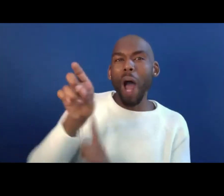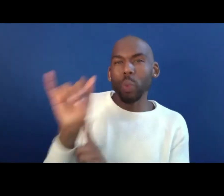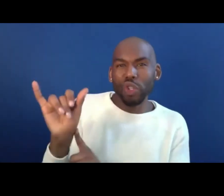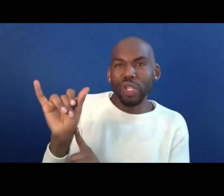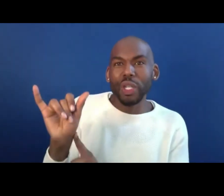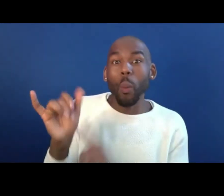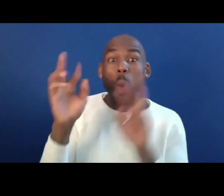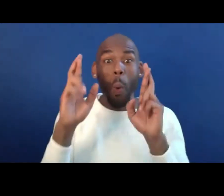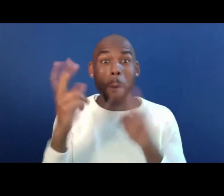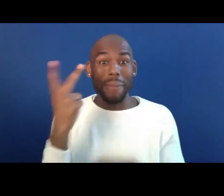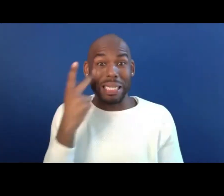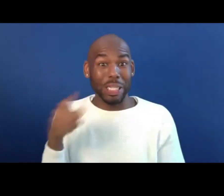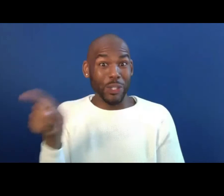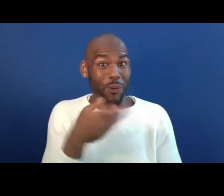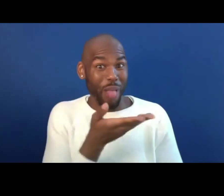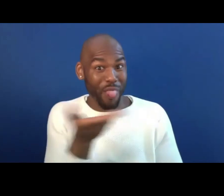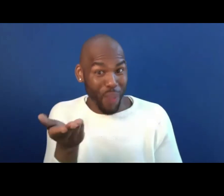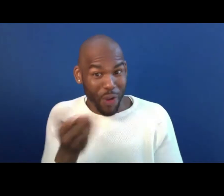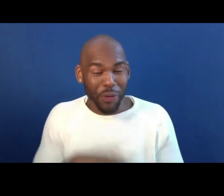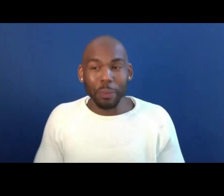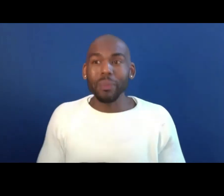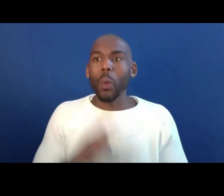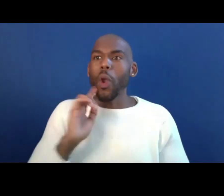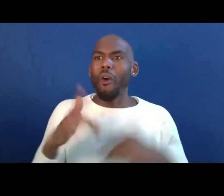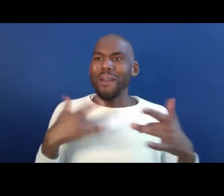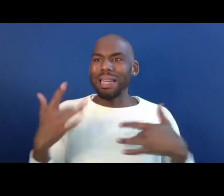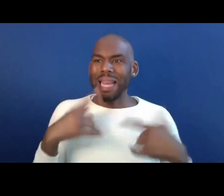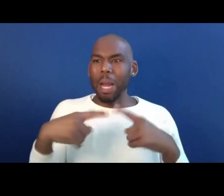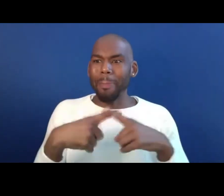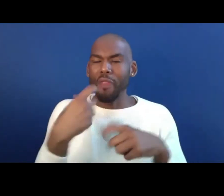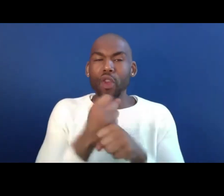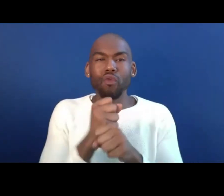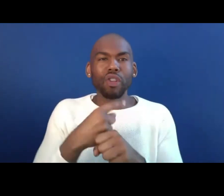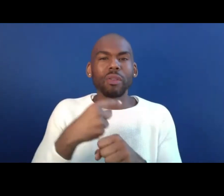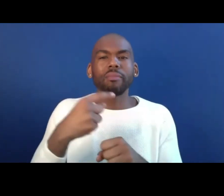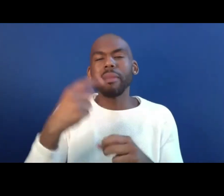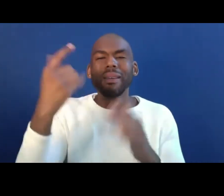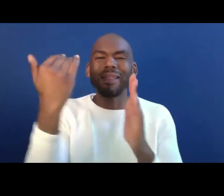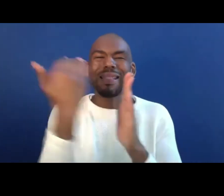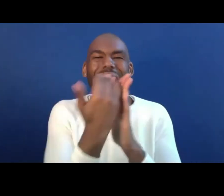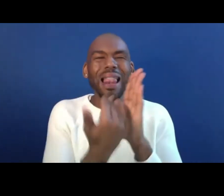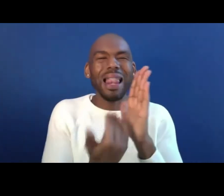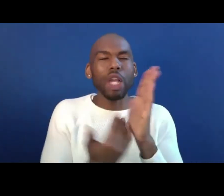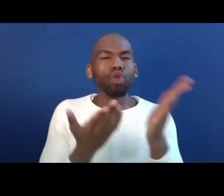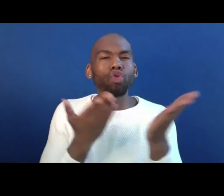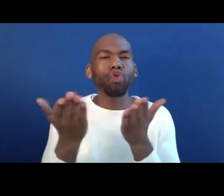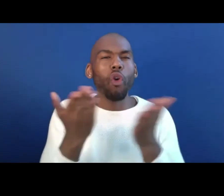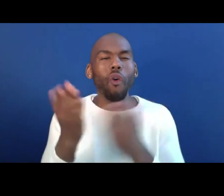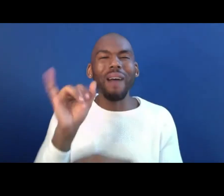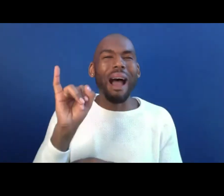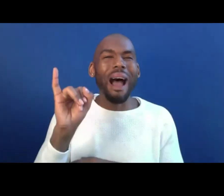we are super excited about the creation of ICOL's listserve. Please do sign up as it will be a great